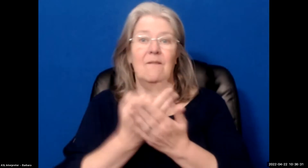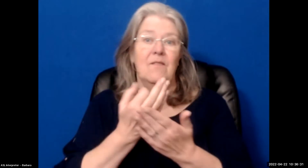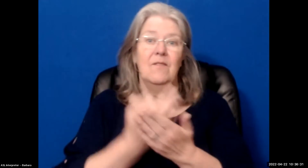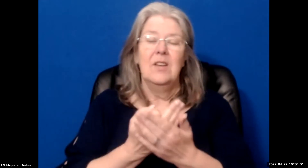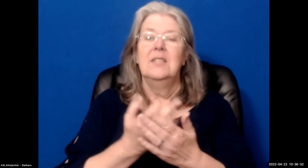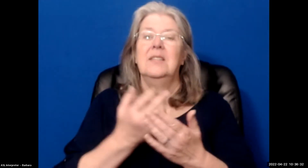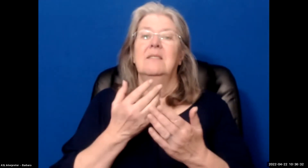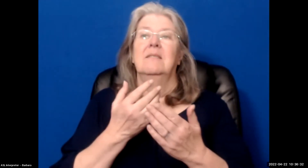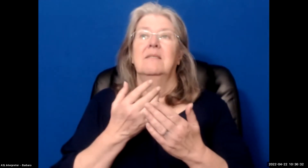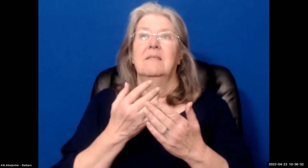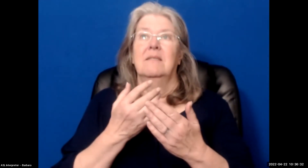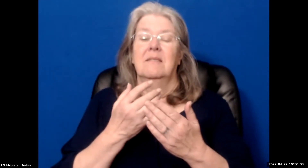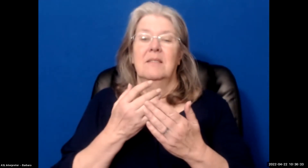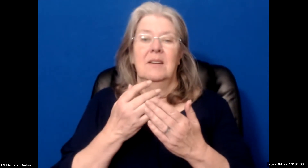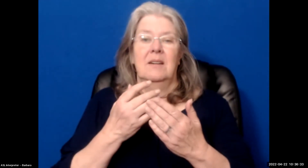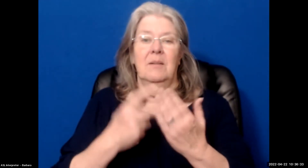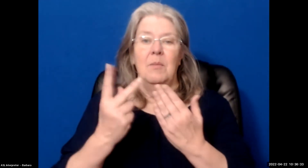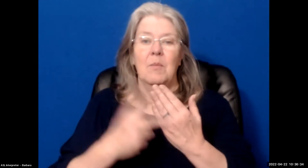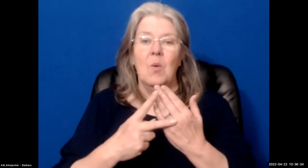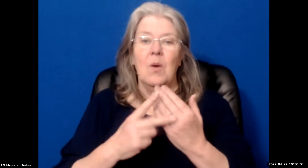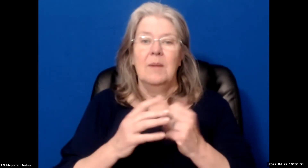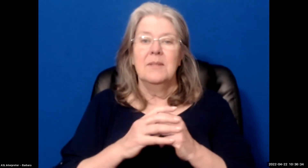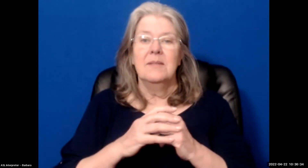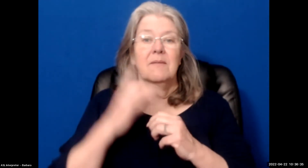outreach to improve COVID-19 vaccination